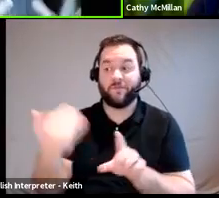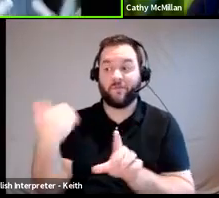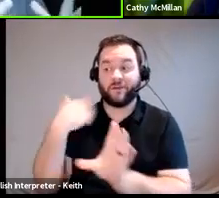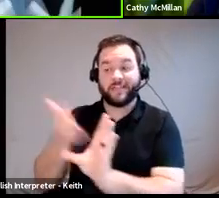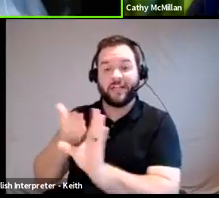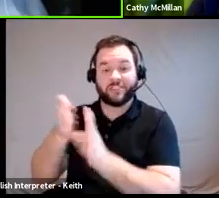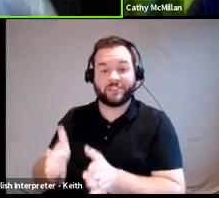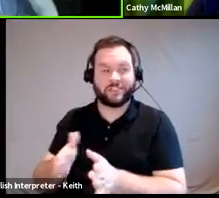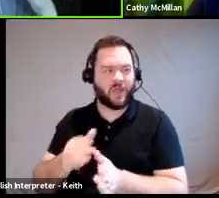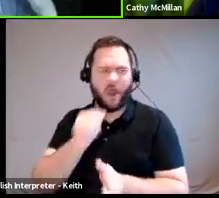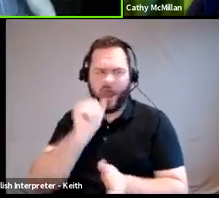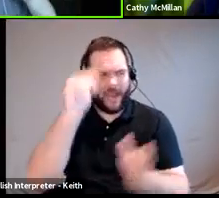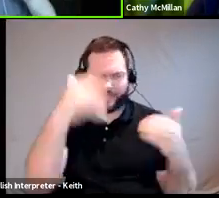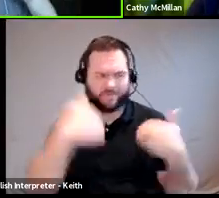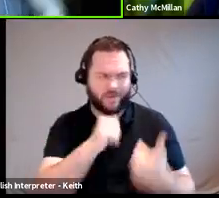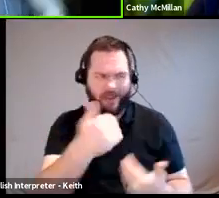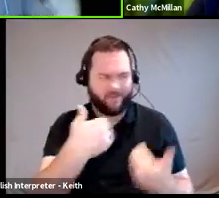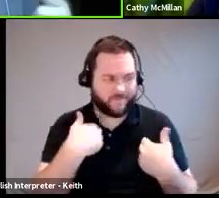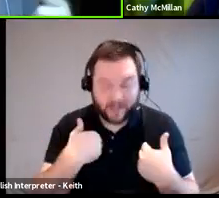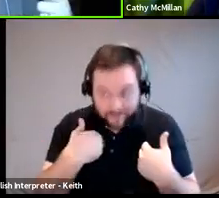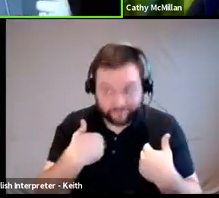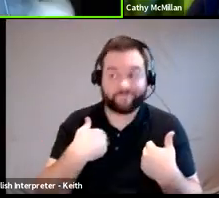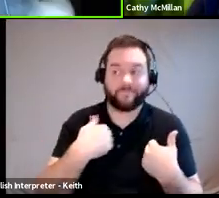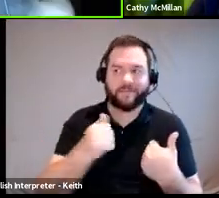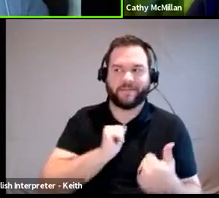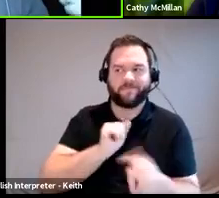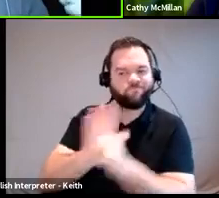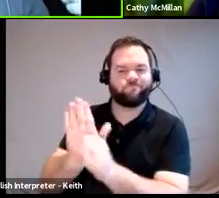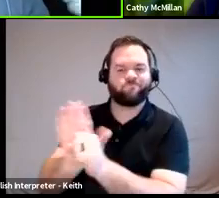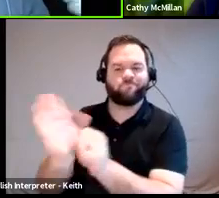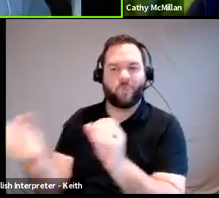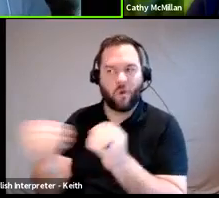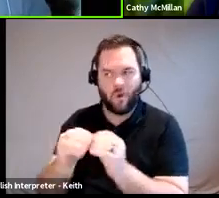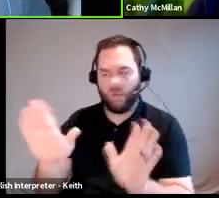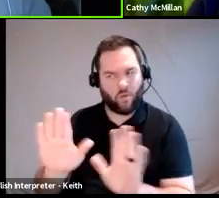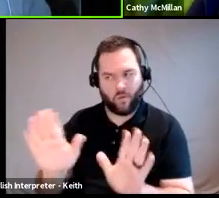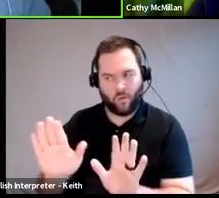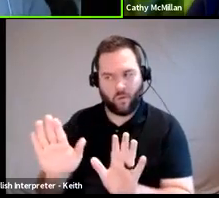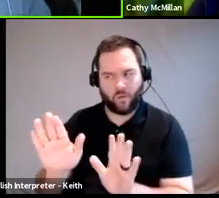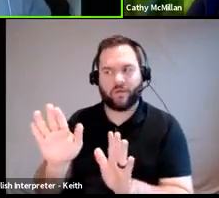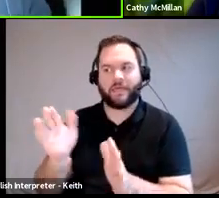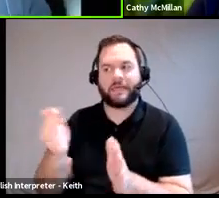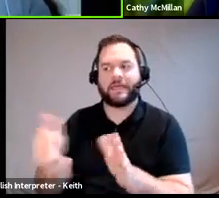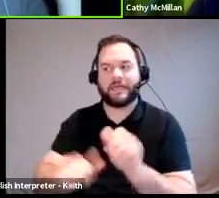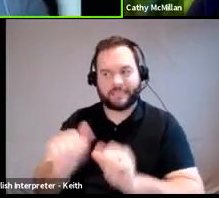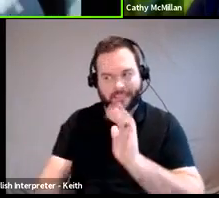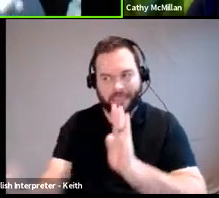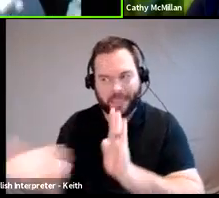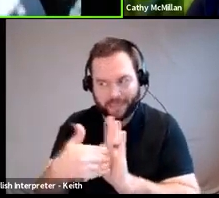differently differently, and that psychology differently, and that psychologist at the beginning, who said he didn't have autism.